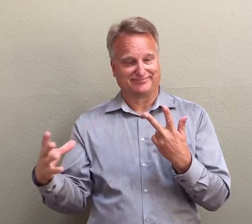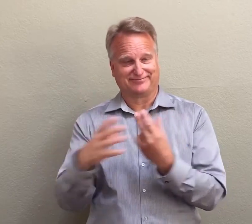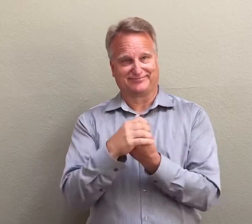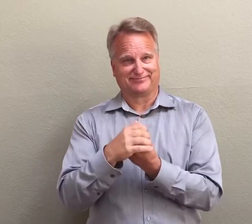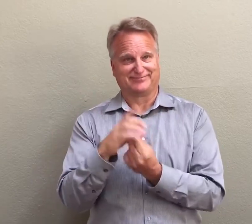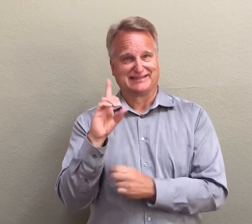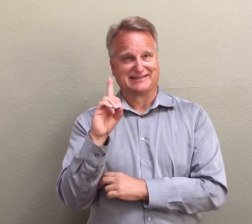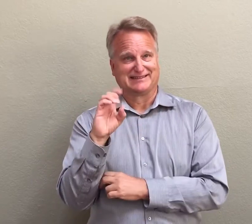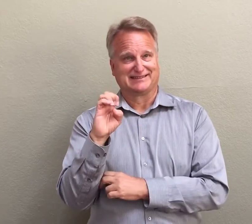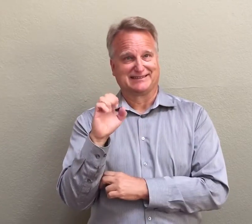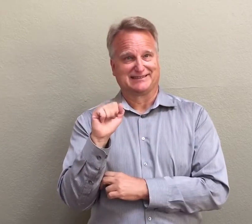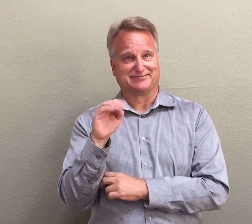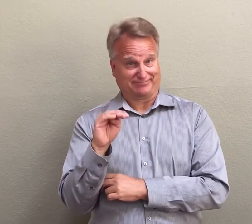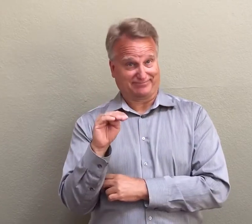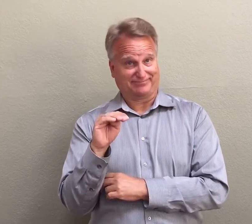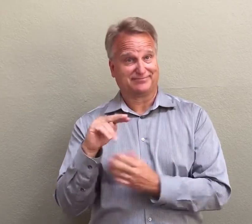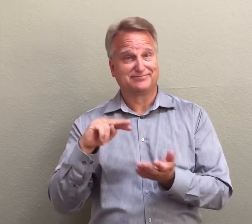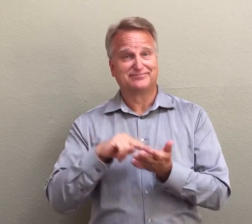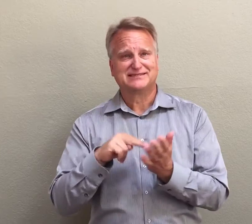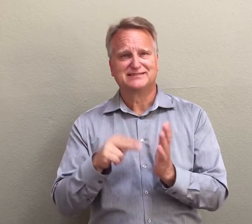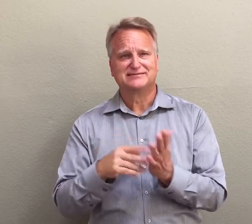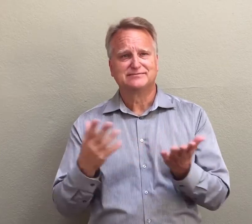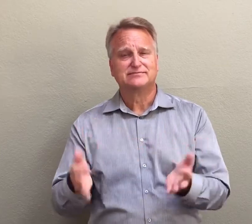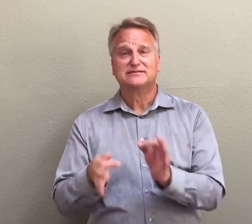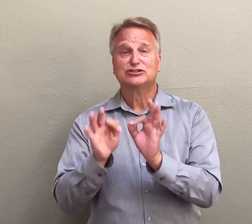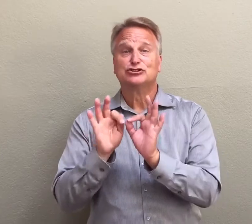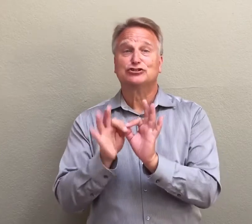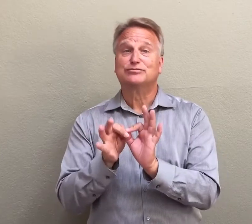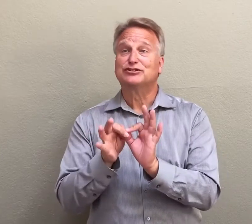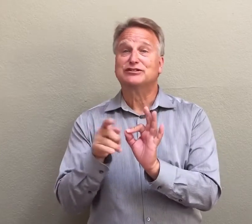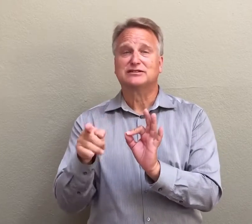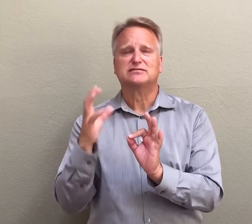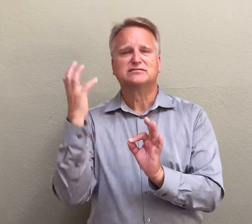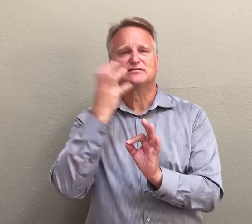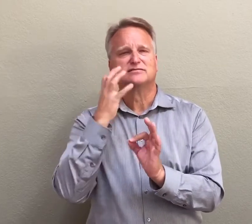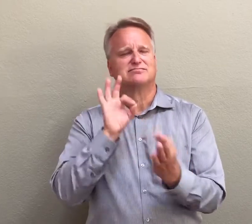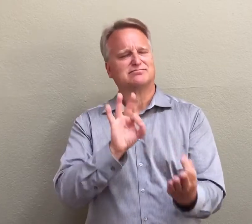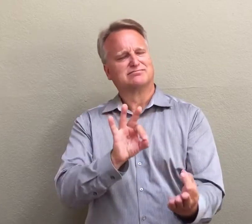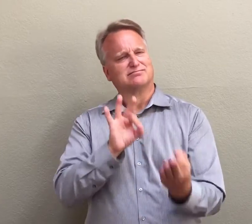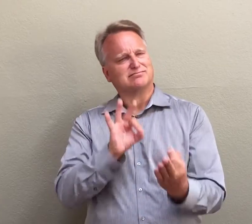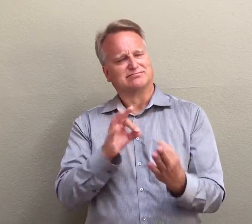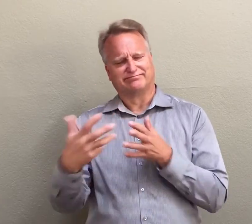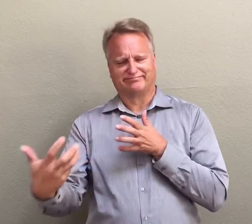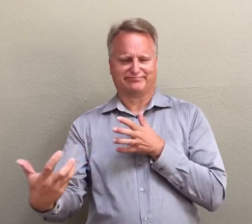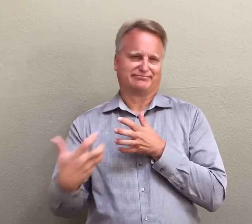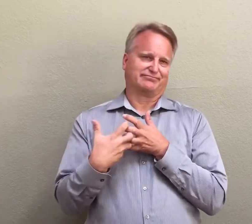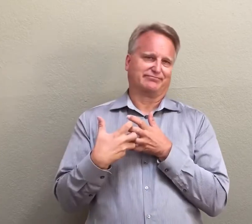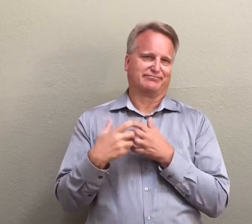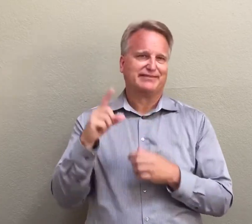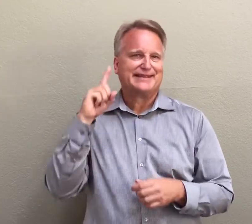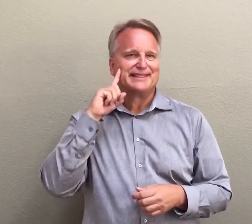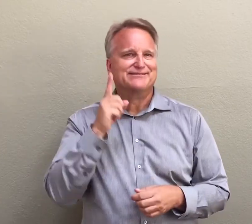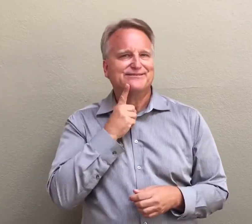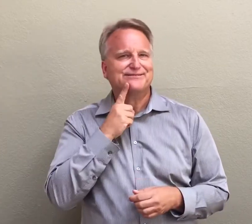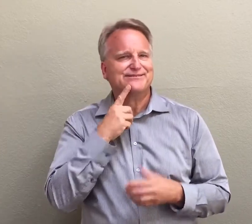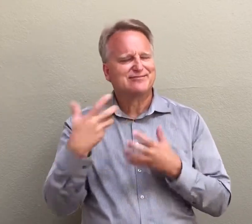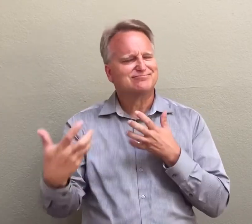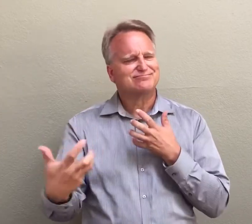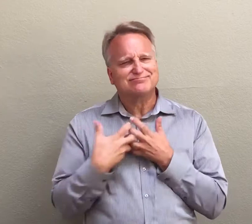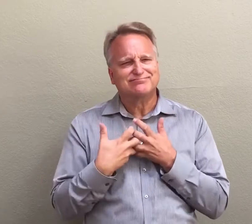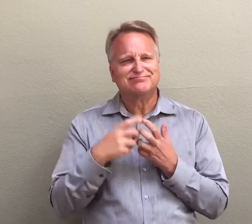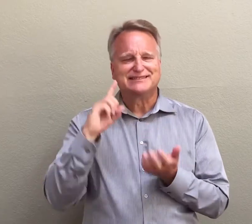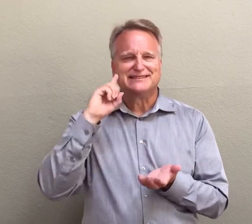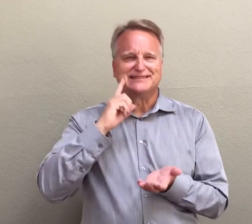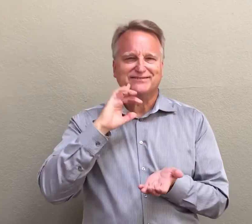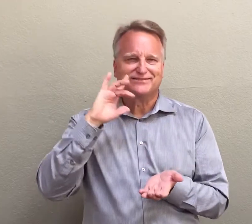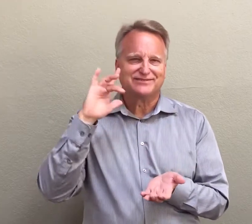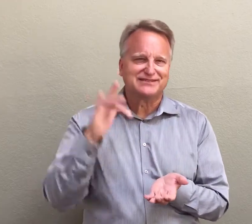The DEAM approaches consist of an interpreter who is outstanding and works well with the Deaf person.